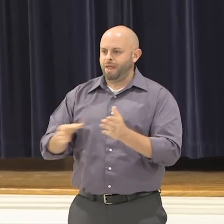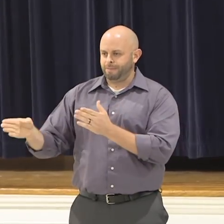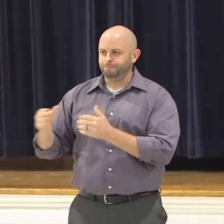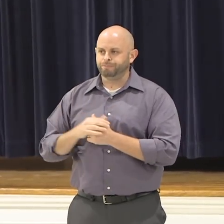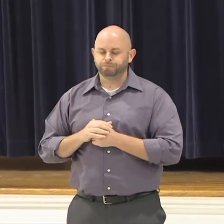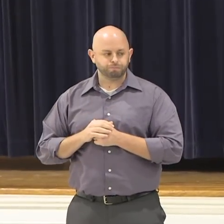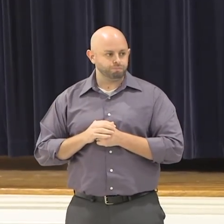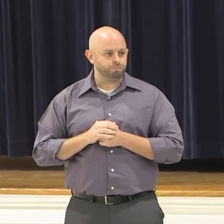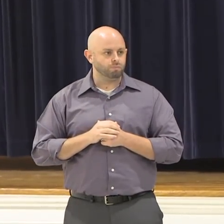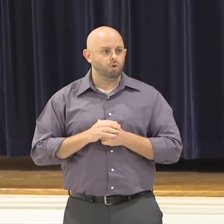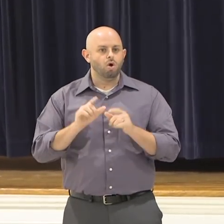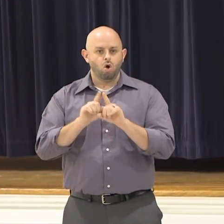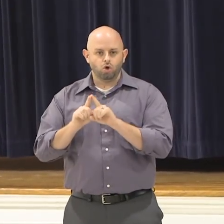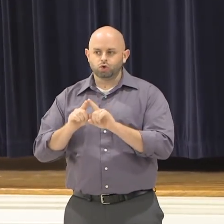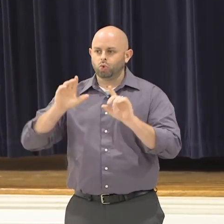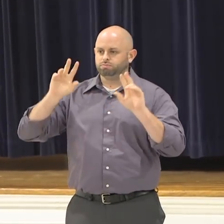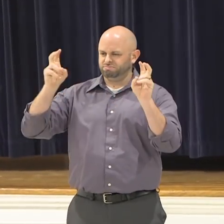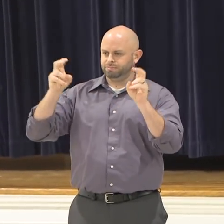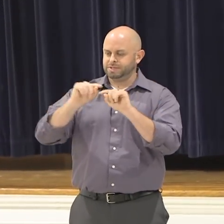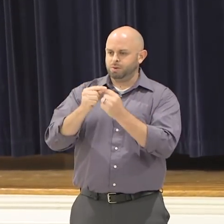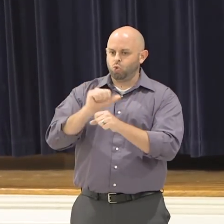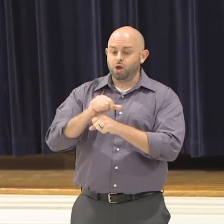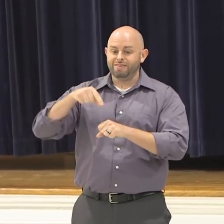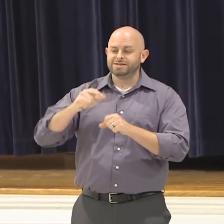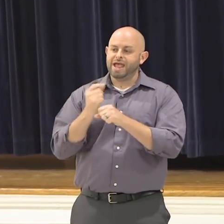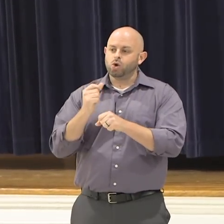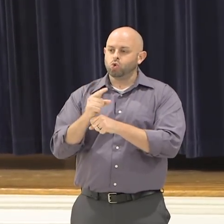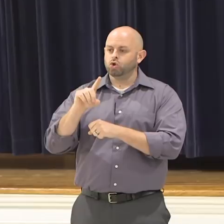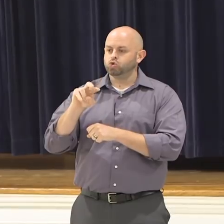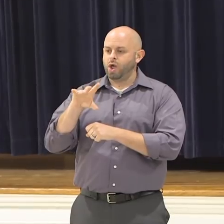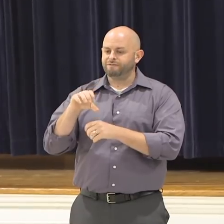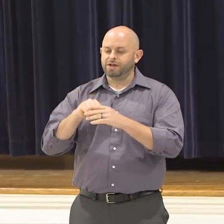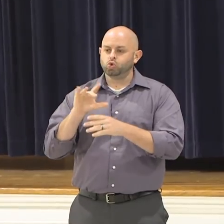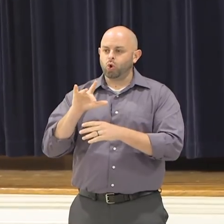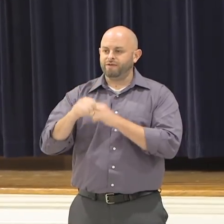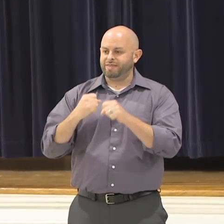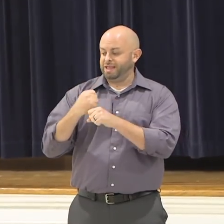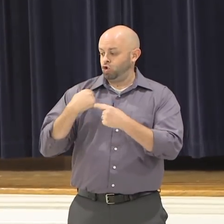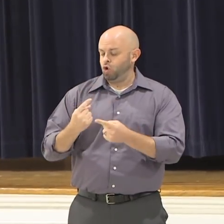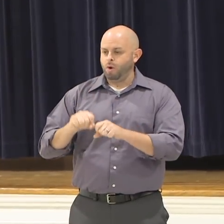also on teamwork this annual drive in its 25th year broke new department